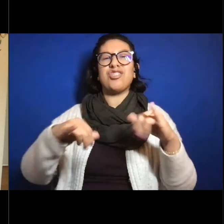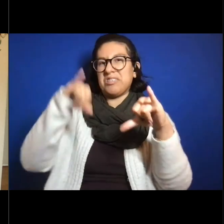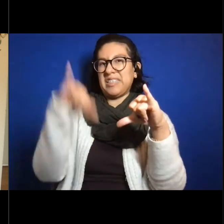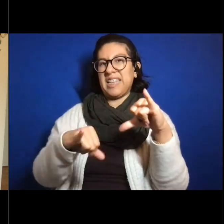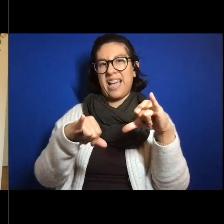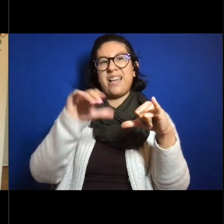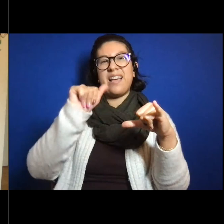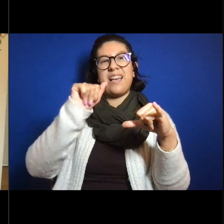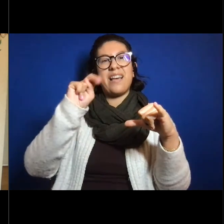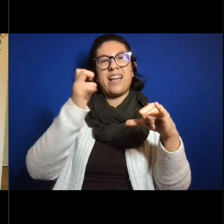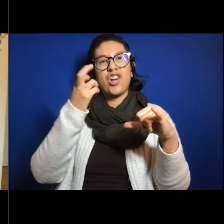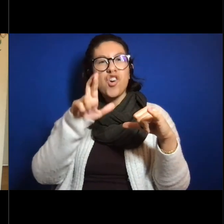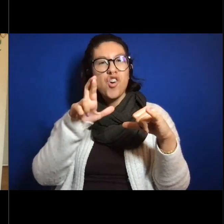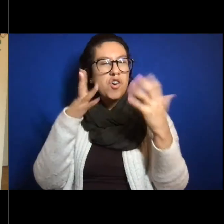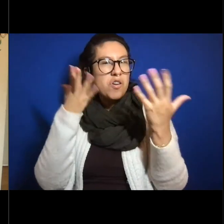of your cardboard house, you could tape it.